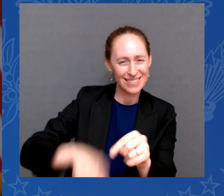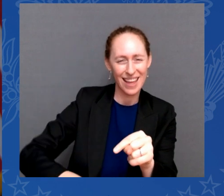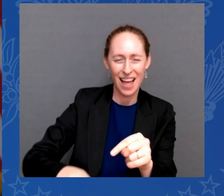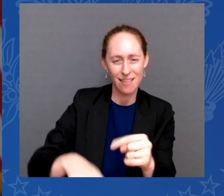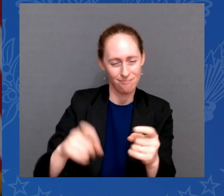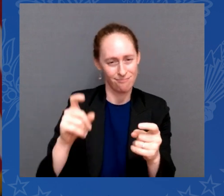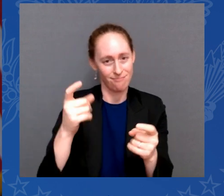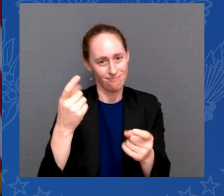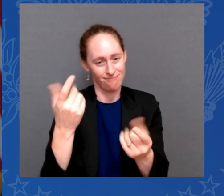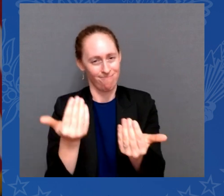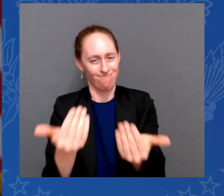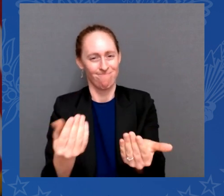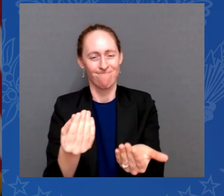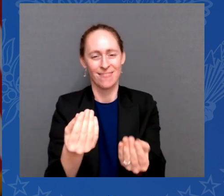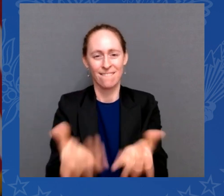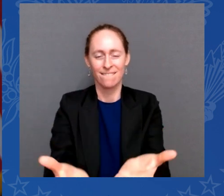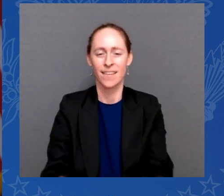to the extent authorized by federal law.